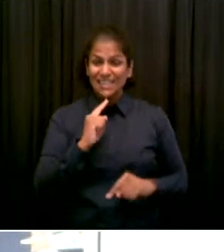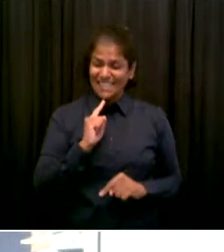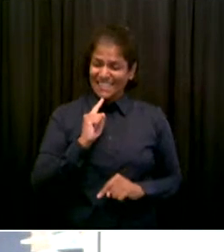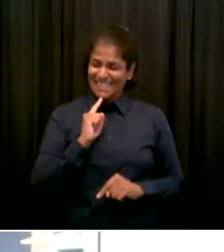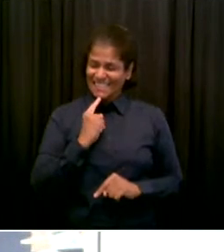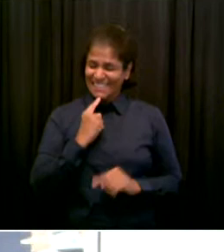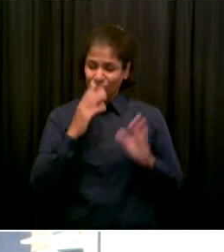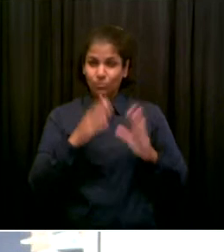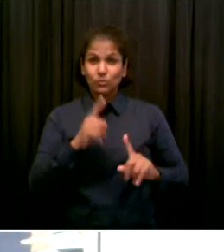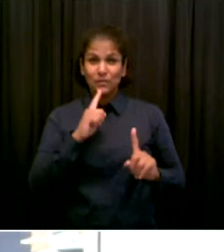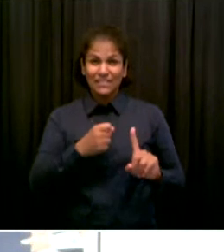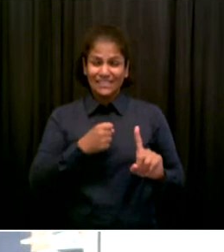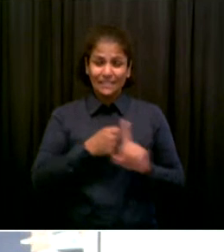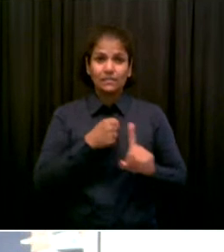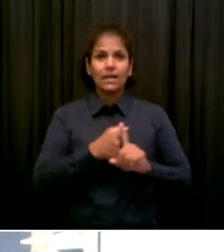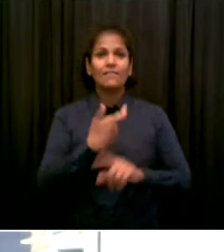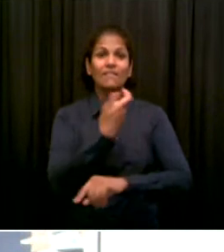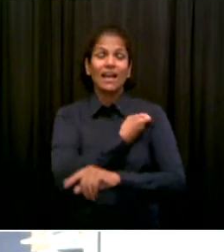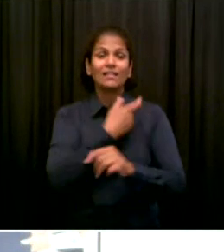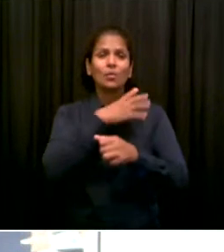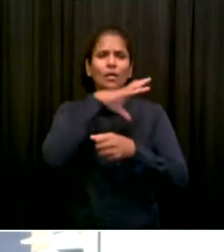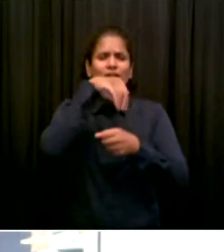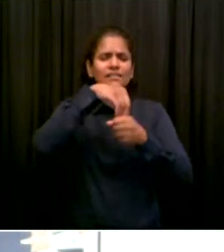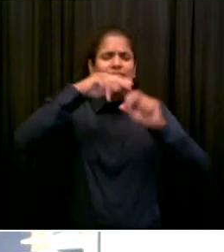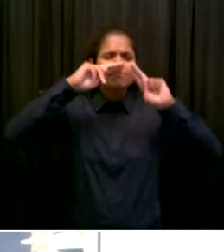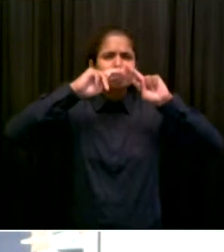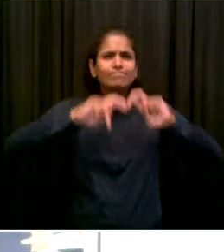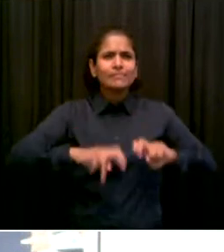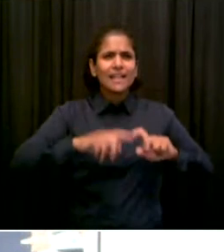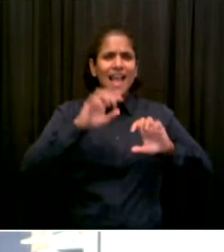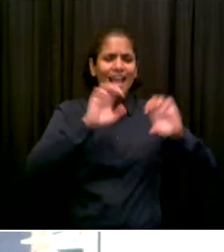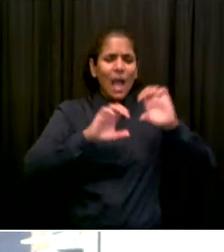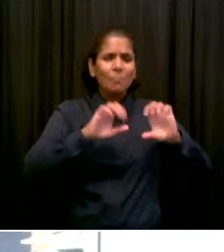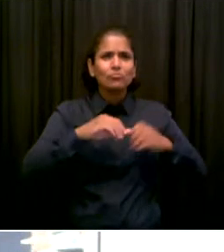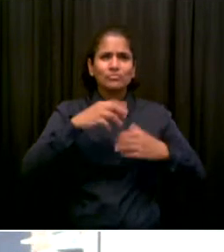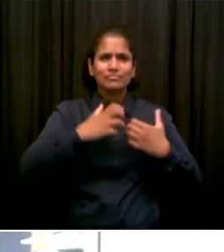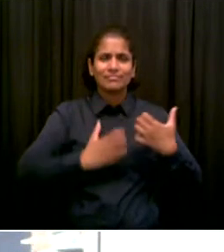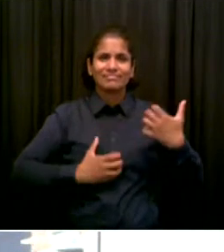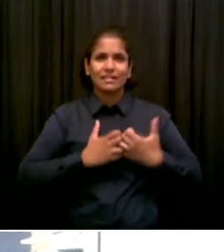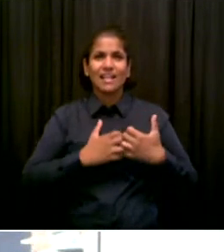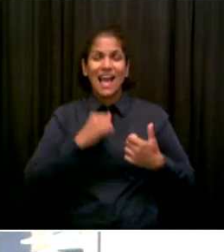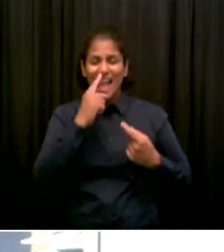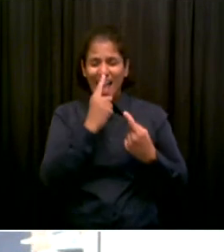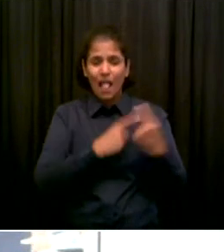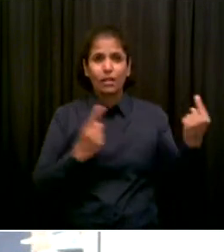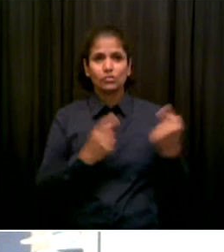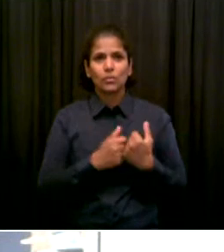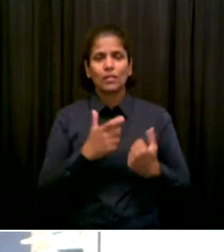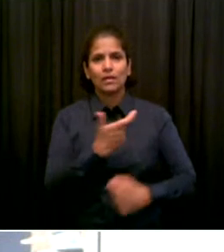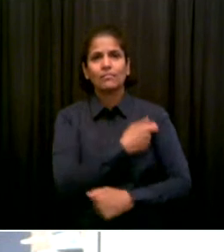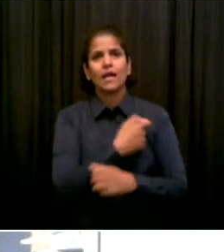VACCINATION, AND THEY INVOLVE HAVING A SEVERE ALLERGY TO ONE OF THE VACCINES OR COMPONENTS